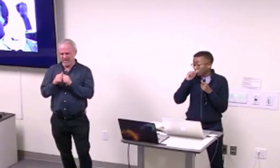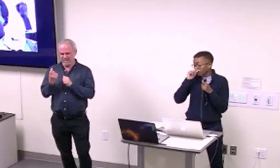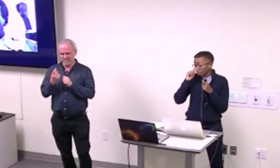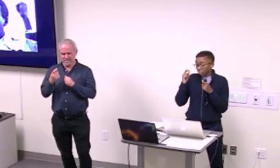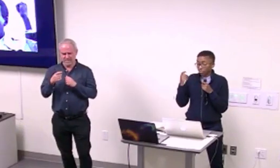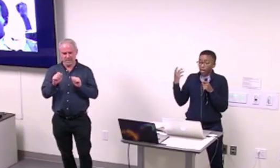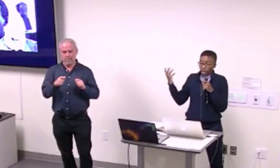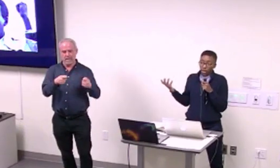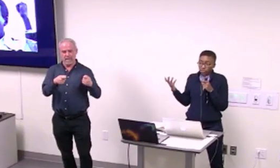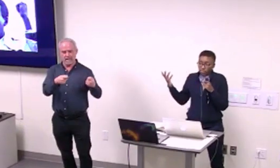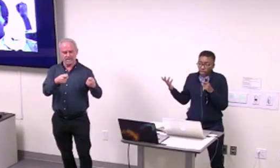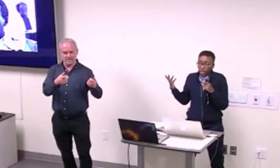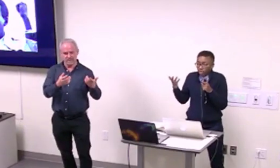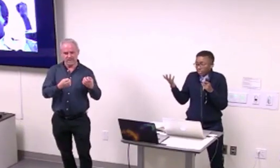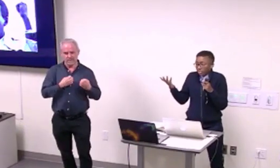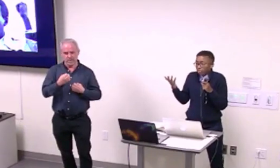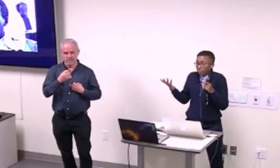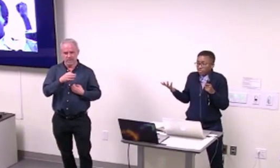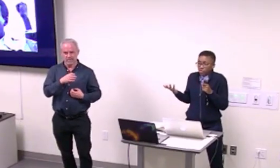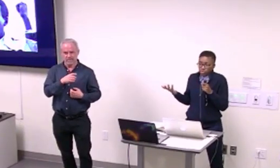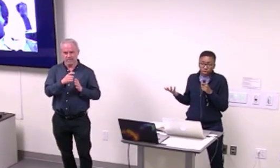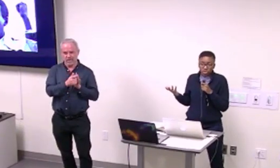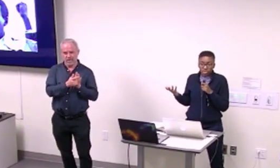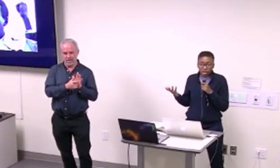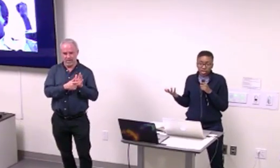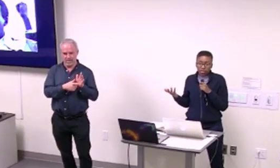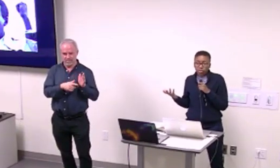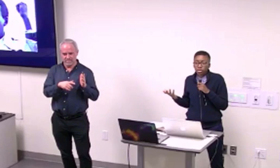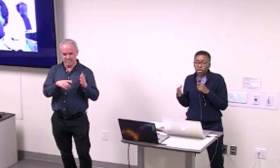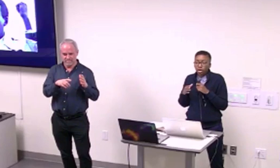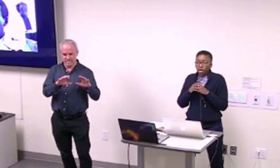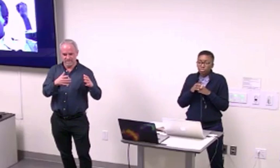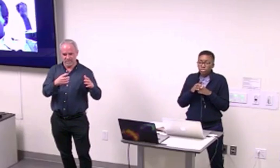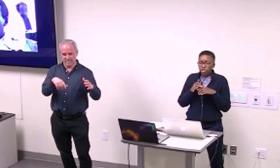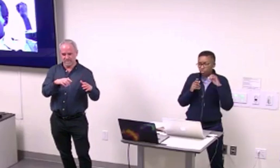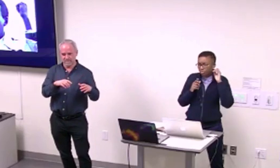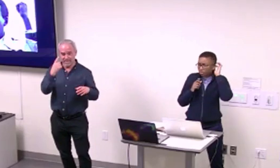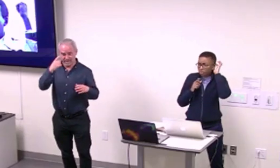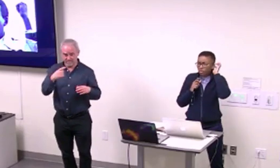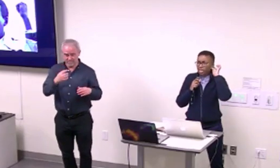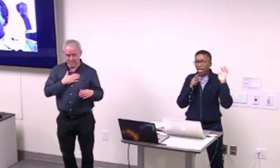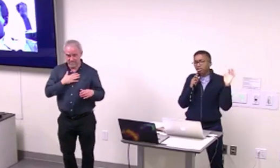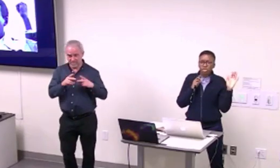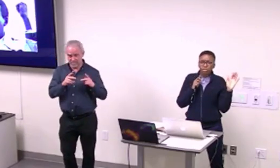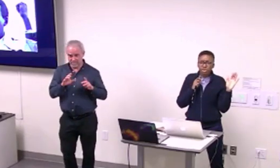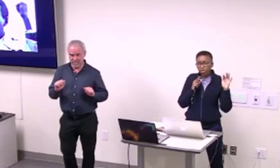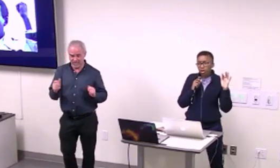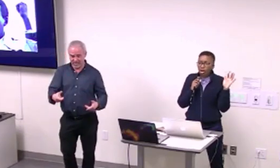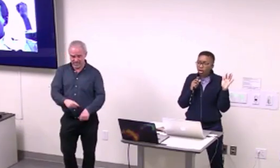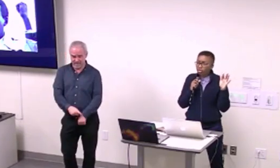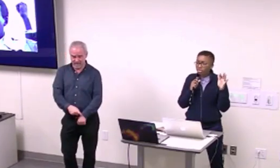I think my folks do it all the time. So many people were like, "How could she be so calm?" Et cetera, et cetera.